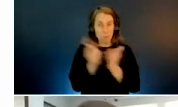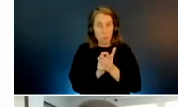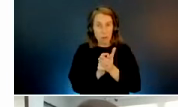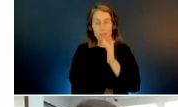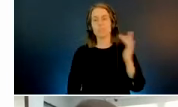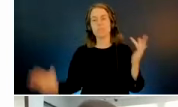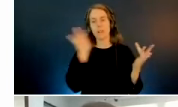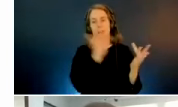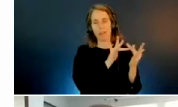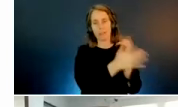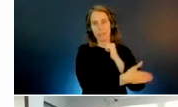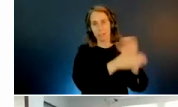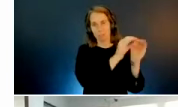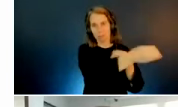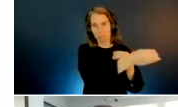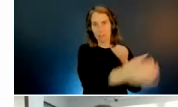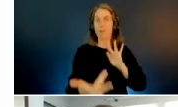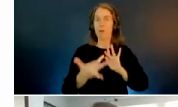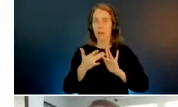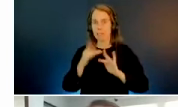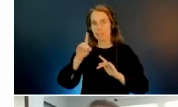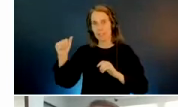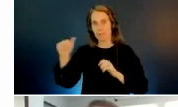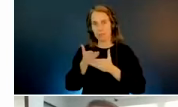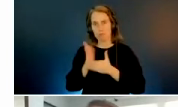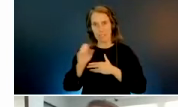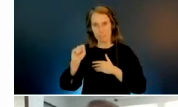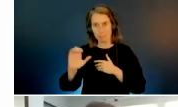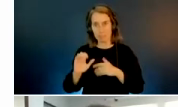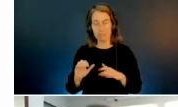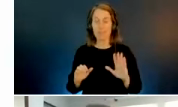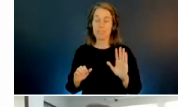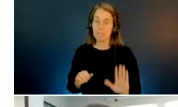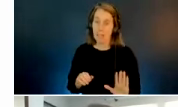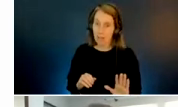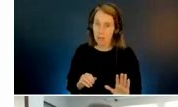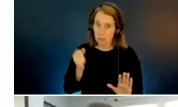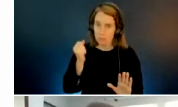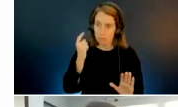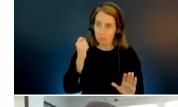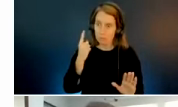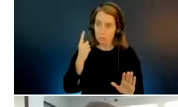that's bad about that is that now you're here you are on election day can't physically access